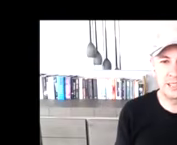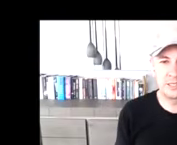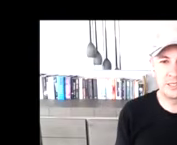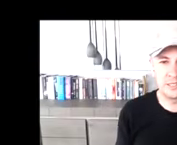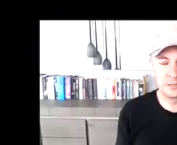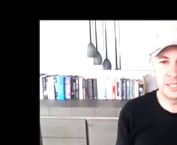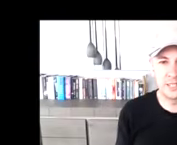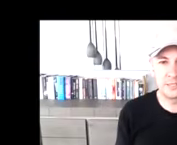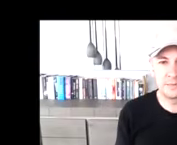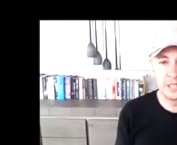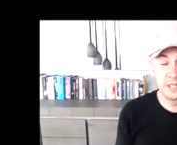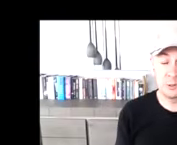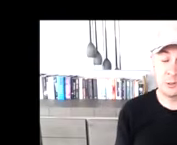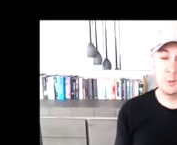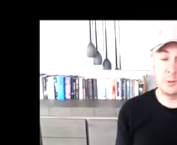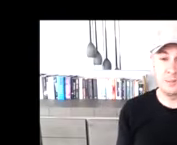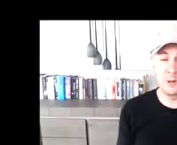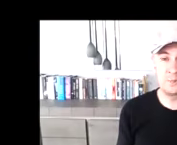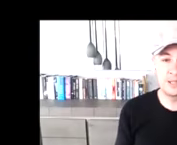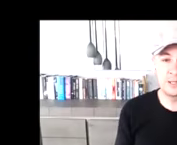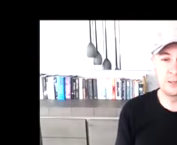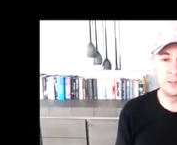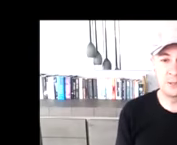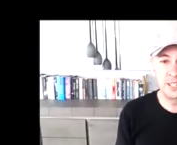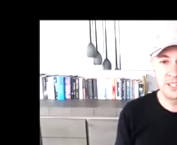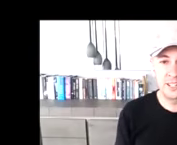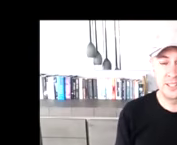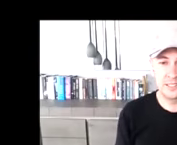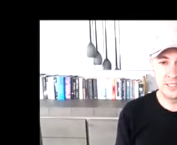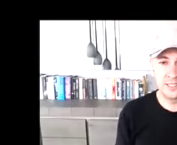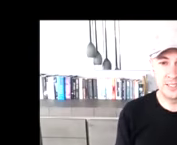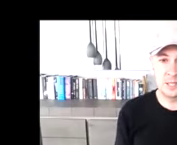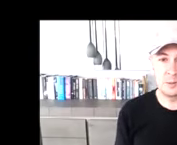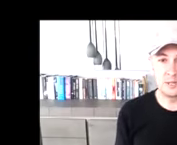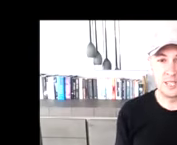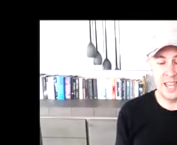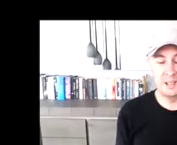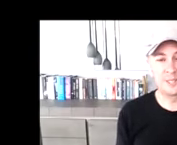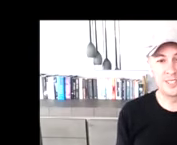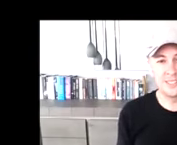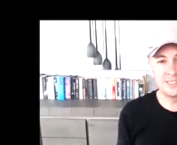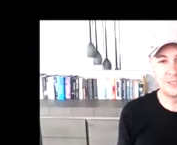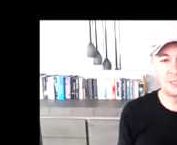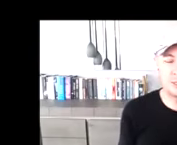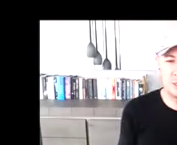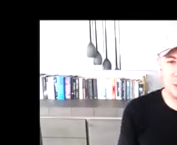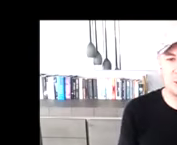this sacred land. I also want to pay my respects to the the disability advocates on whose shoulders